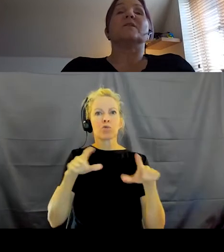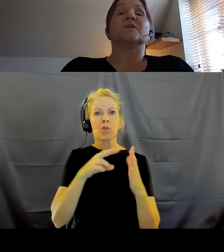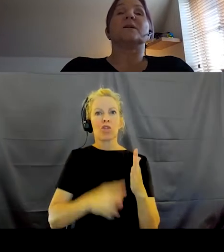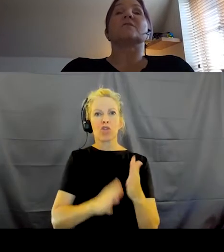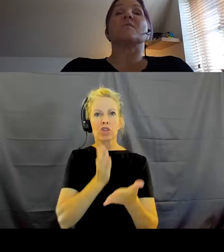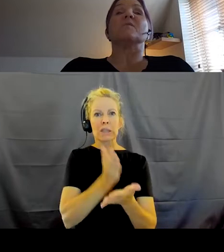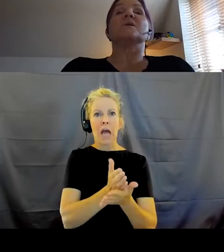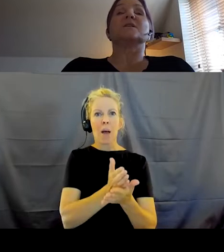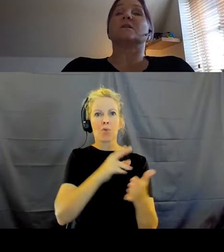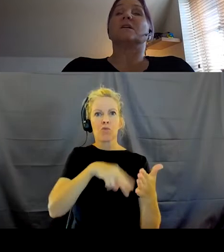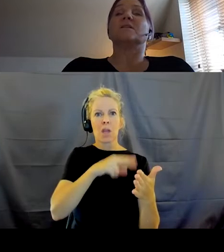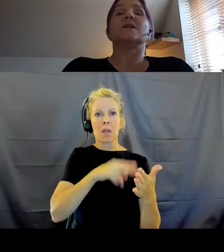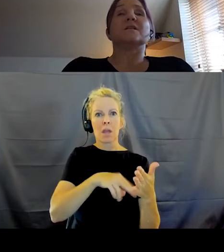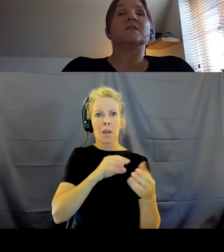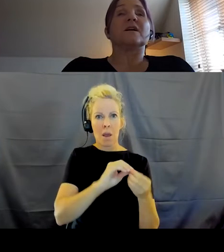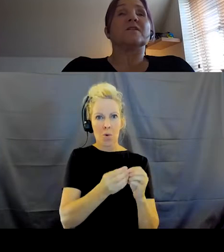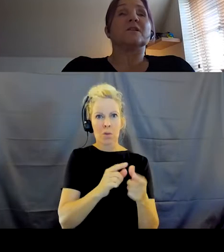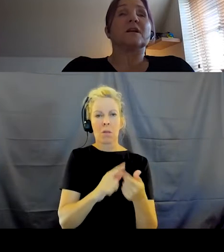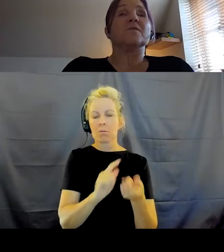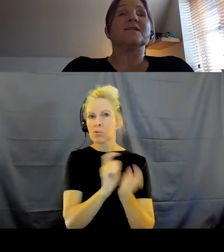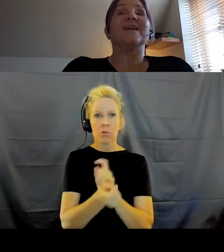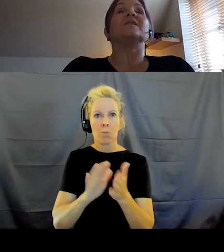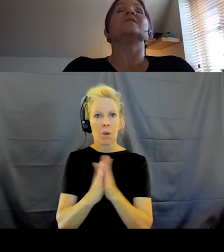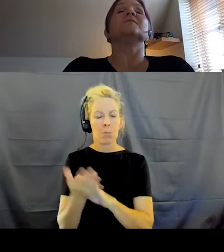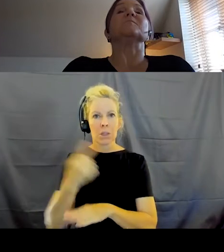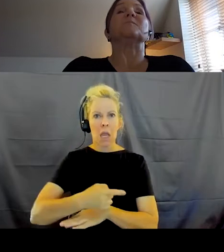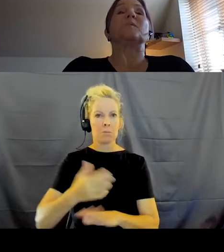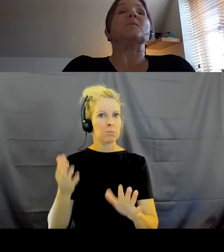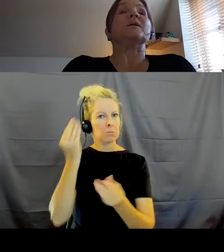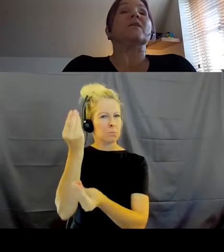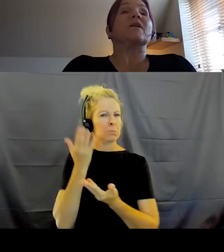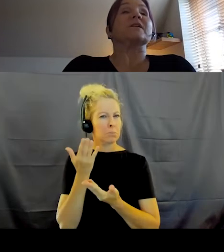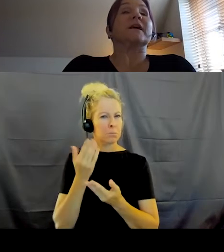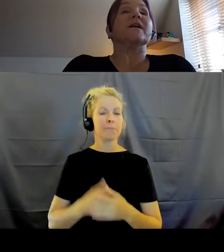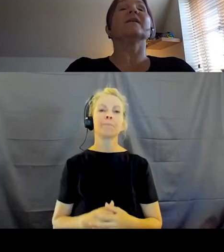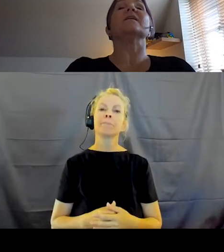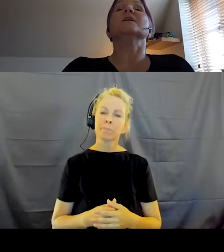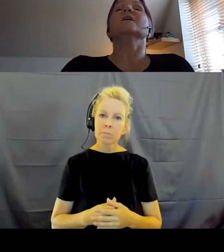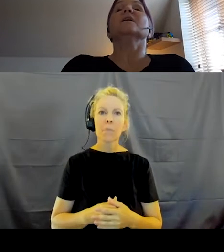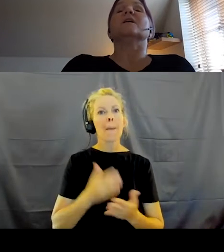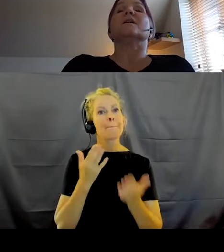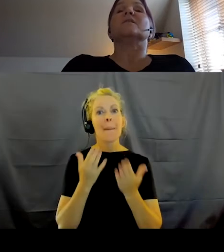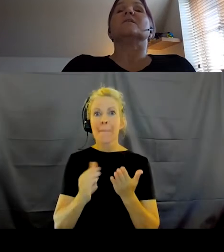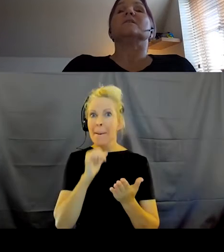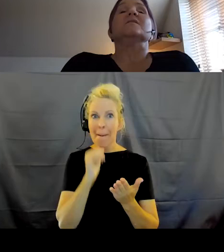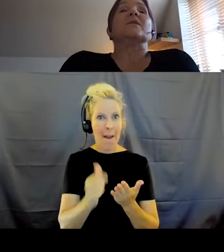out sequential numbers and has decided to tell you a date. Probably not the current date either. So